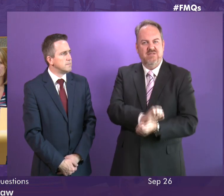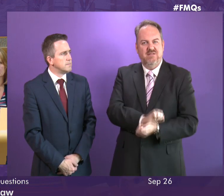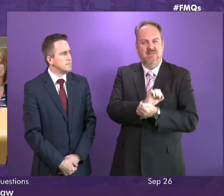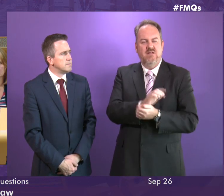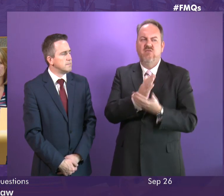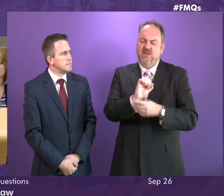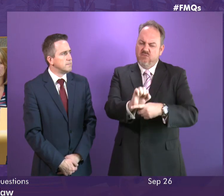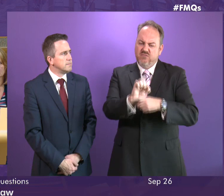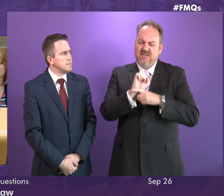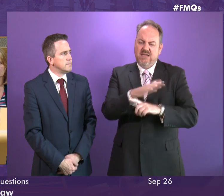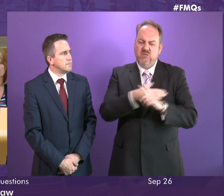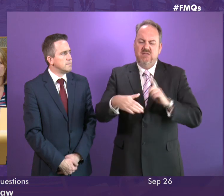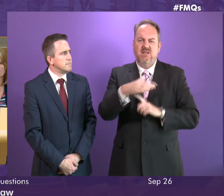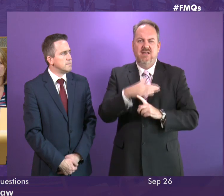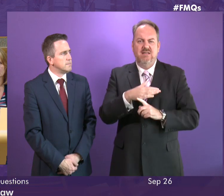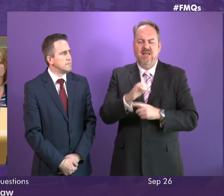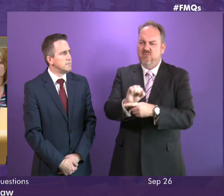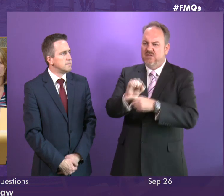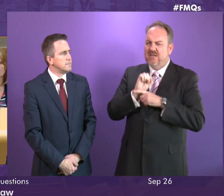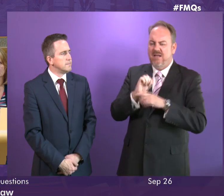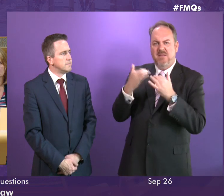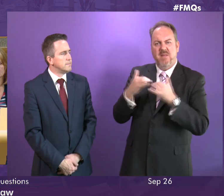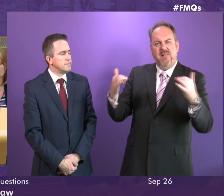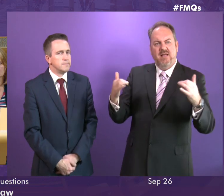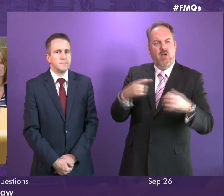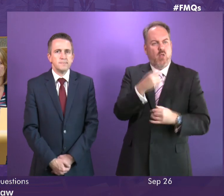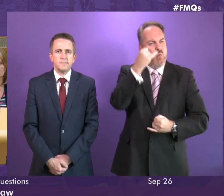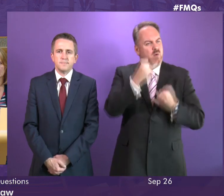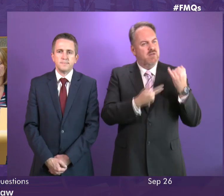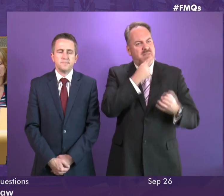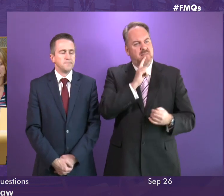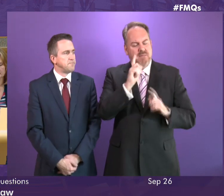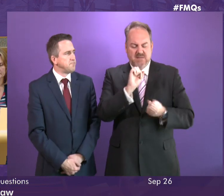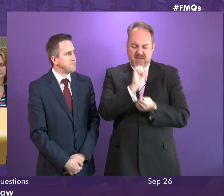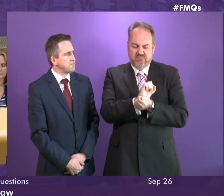society and to keep the law abiding majority safe, the worst must never be released.”